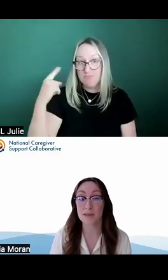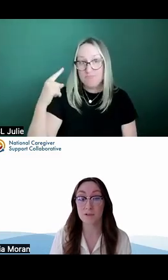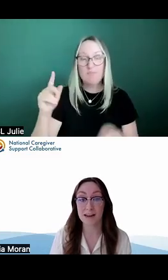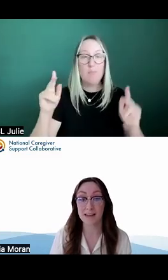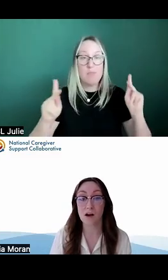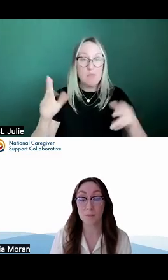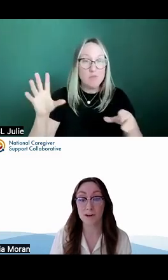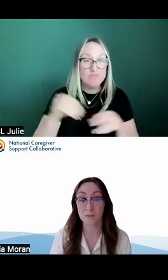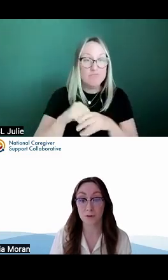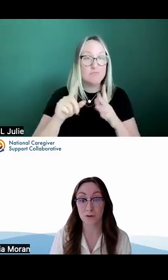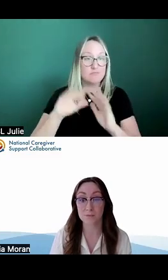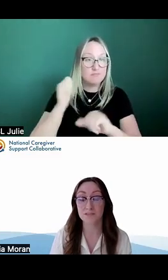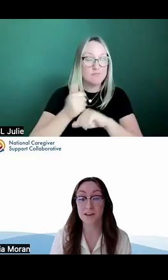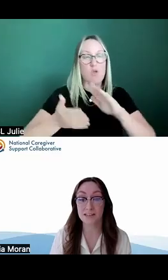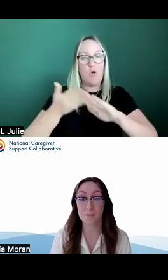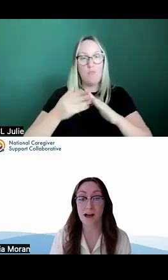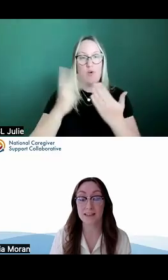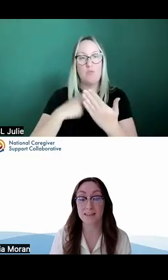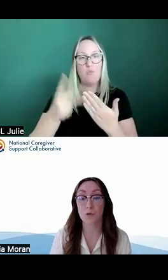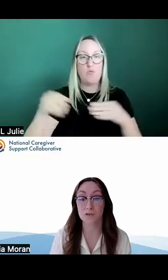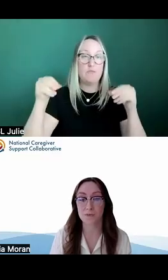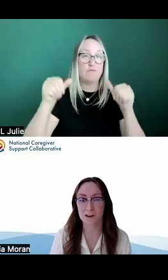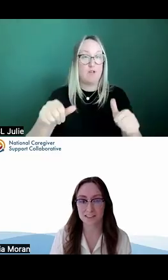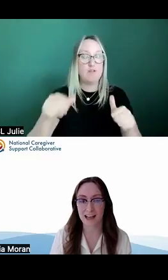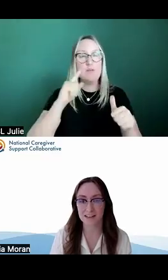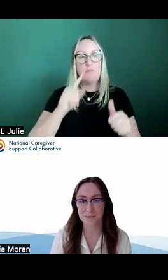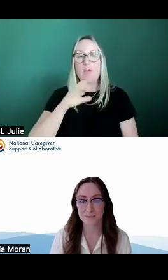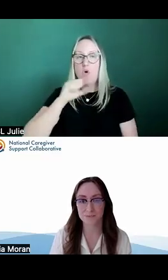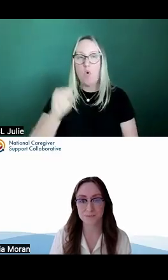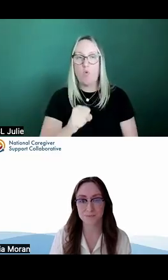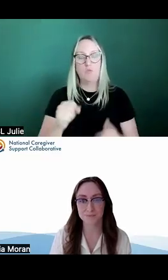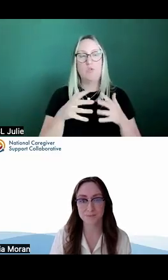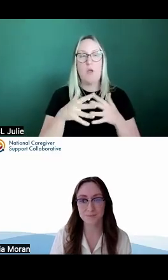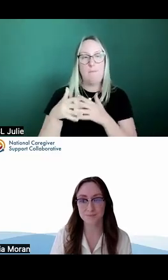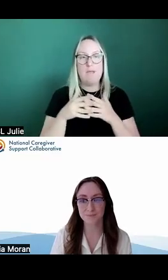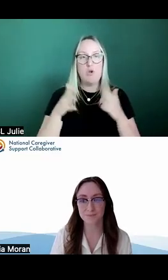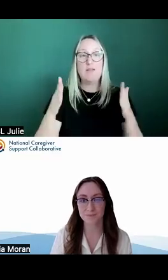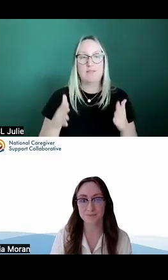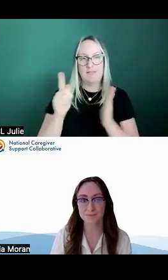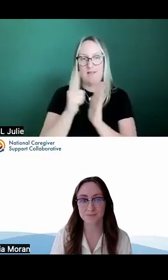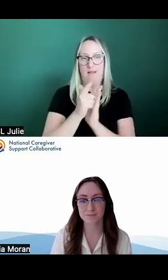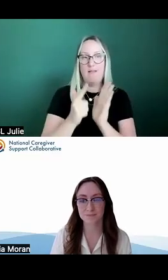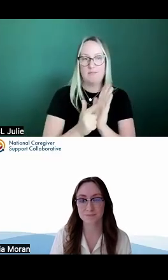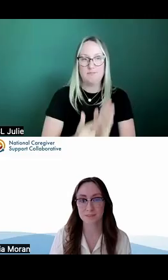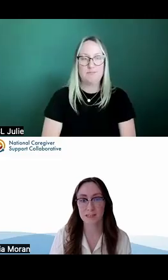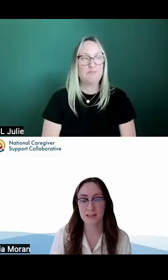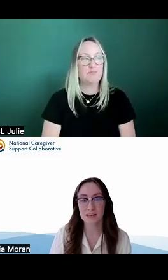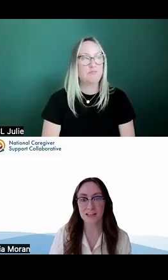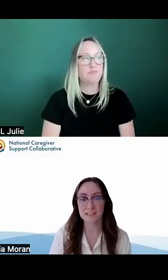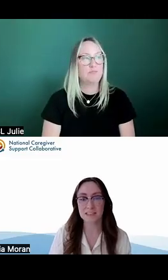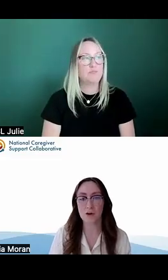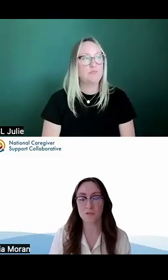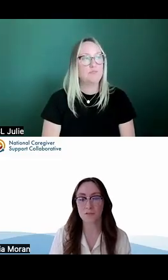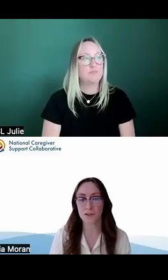implementing and operating programs funded by the Older Americans Act. Here is an overview